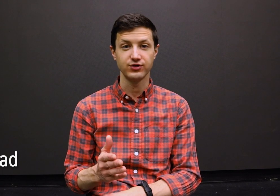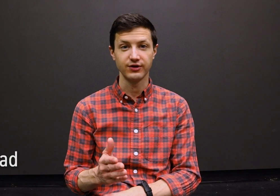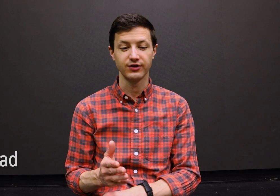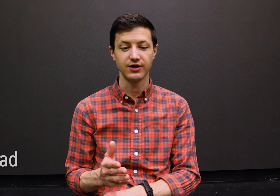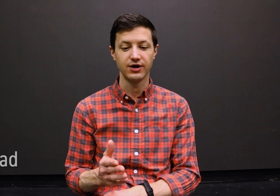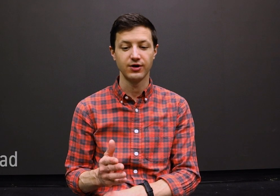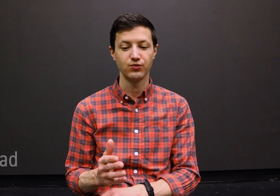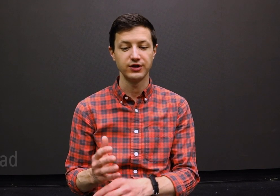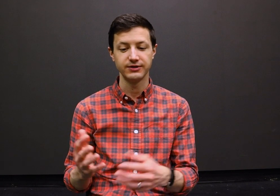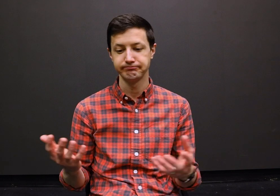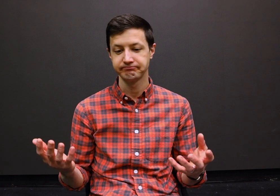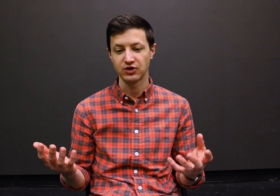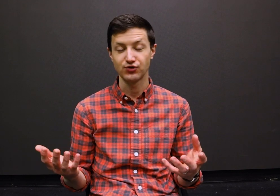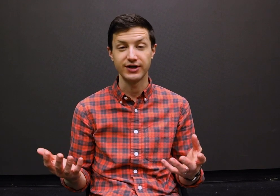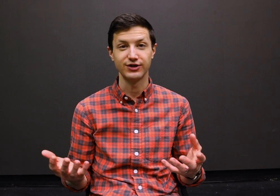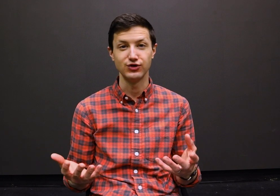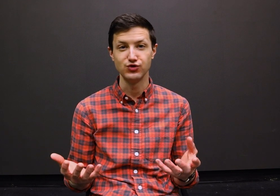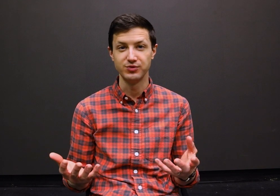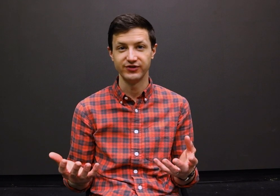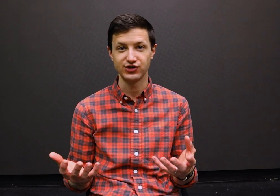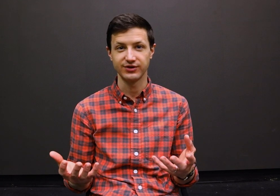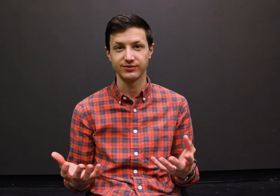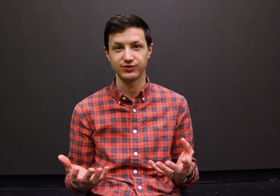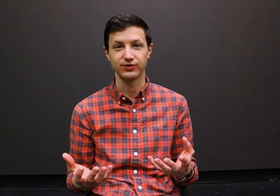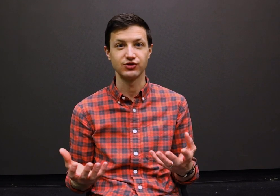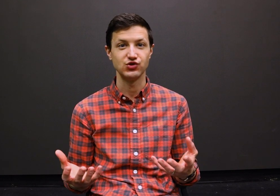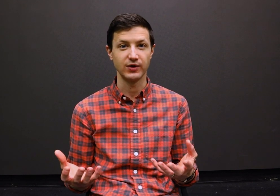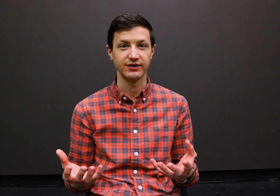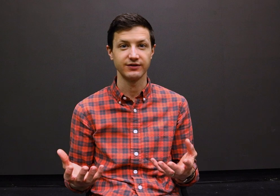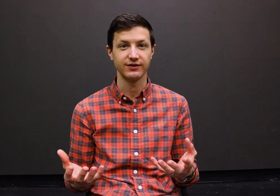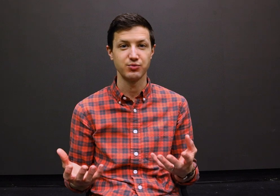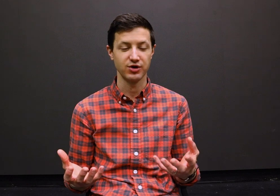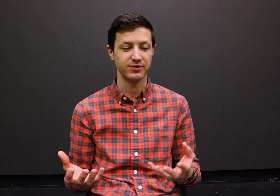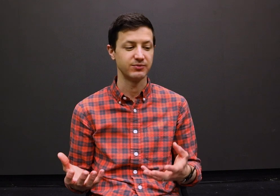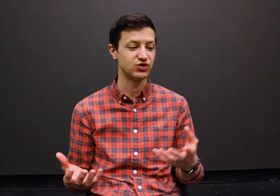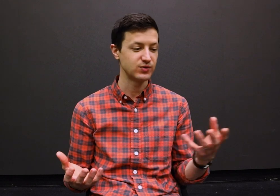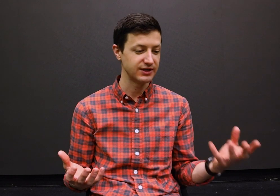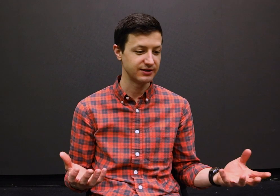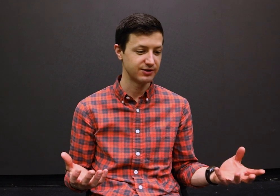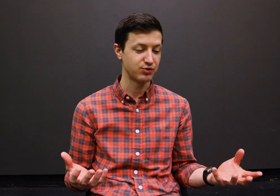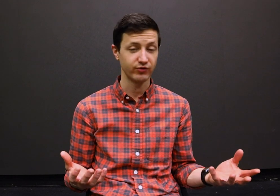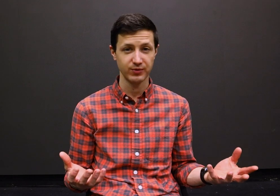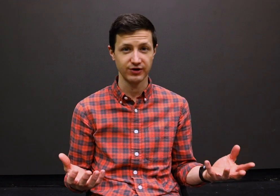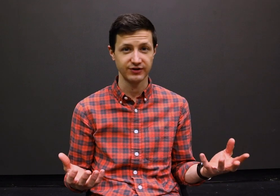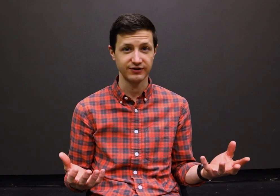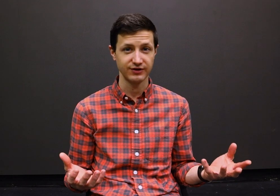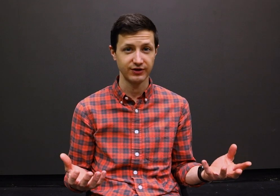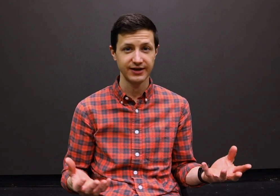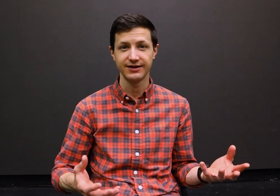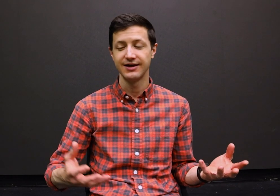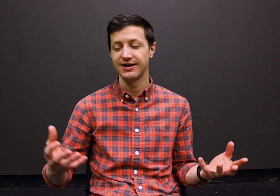In my third year, we created a new position, which was a joint appointment between the performing arts at CLA (College of Liberal Arts) and